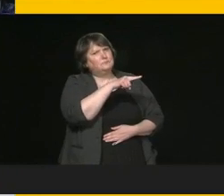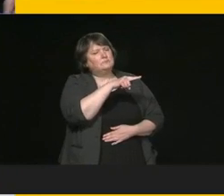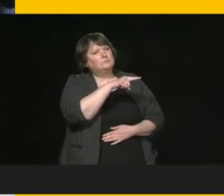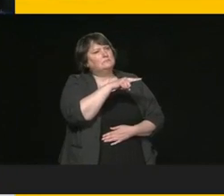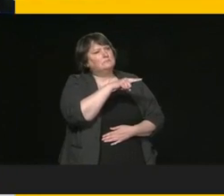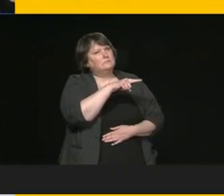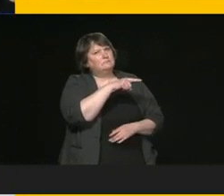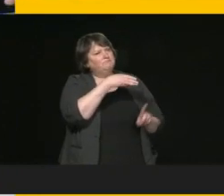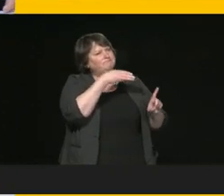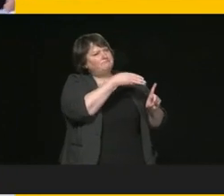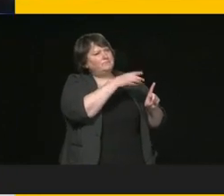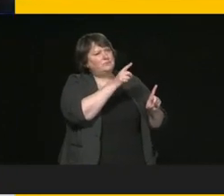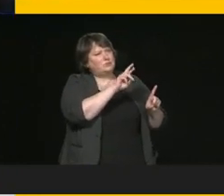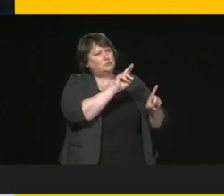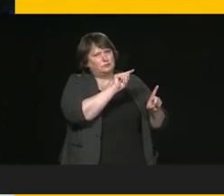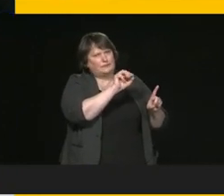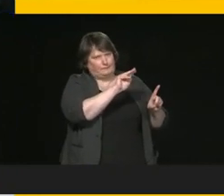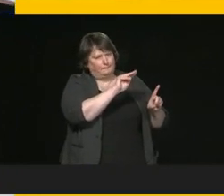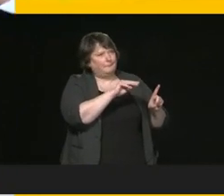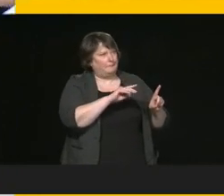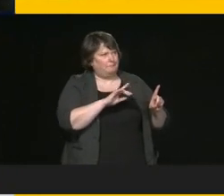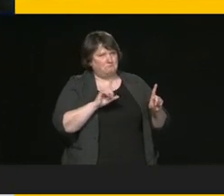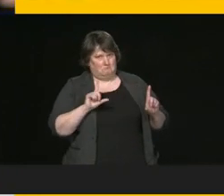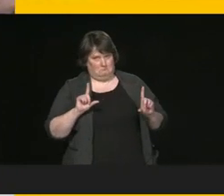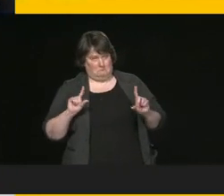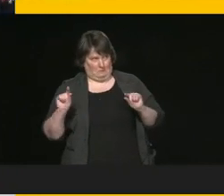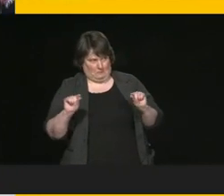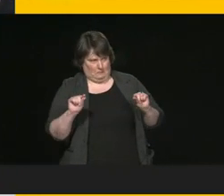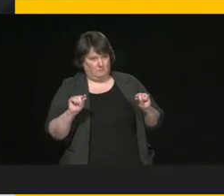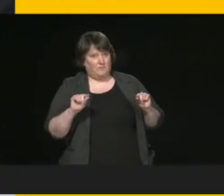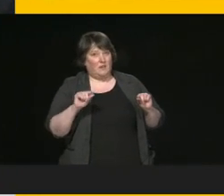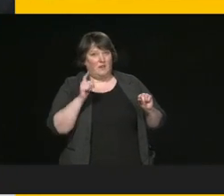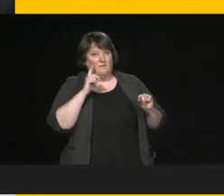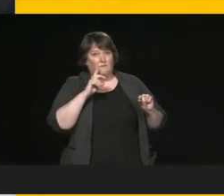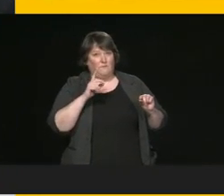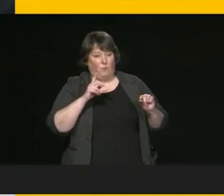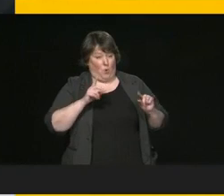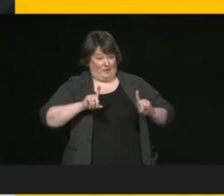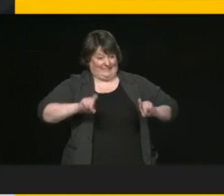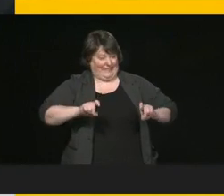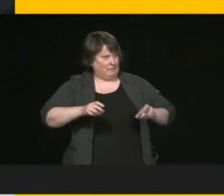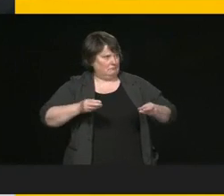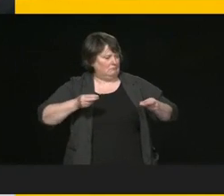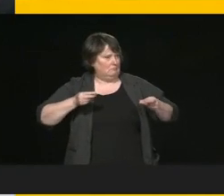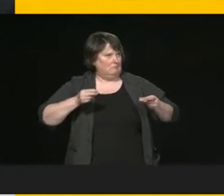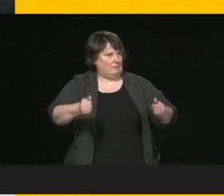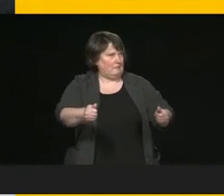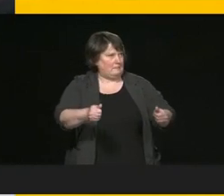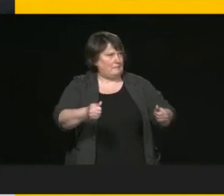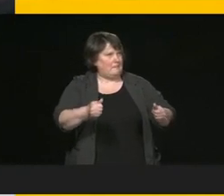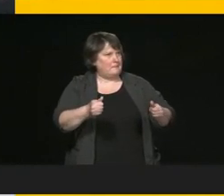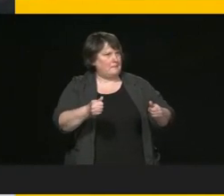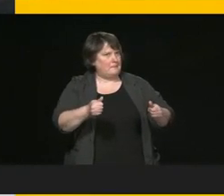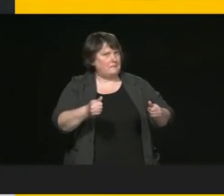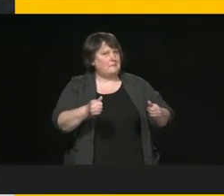Reporter: FOR DR. TAM, IT SEEMS MANY SAY THAT A RAPID